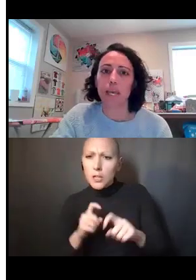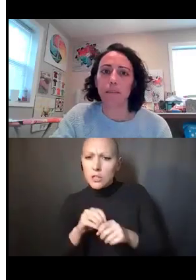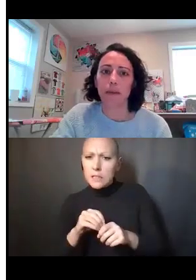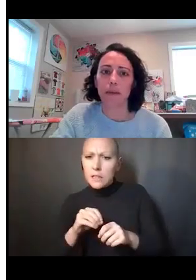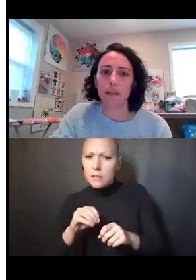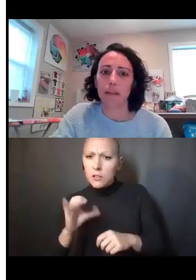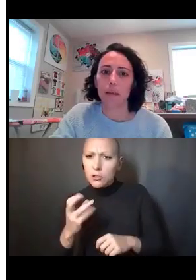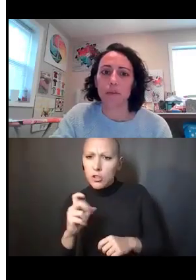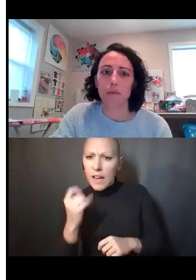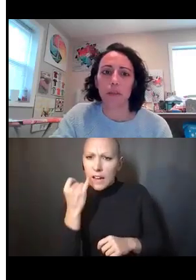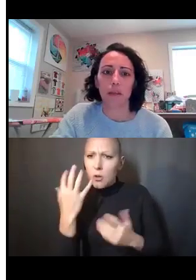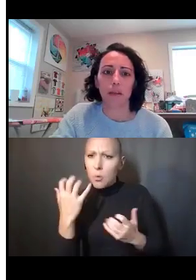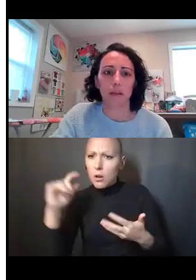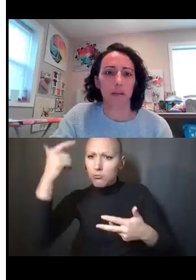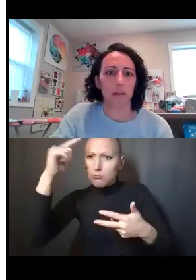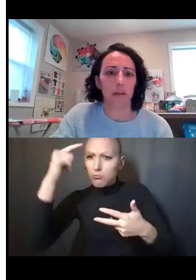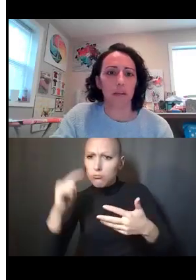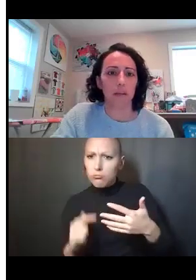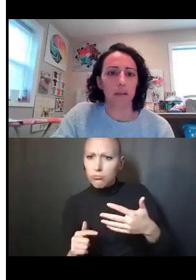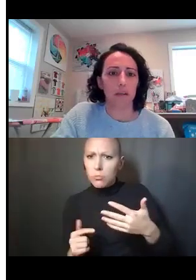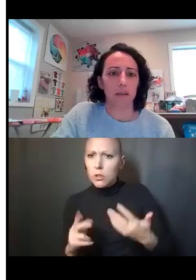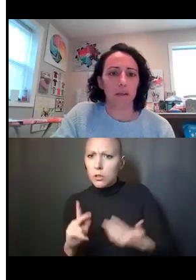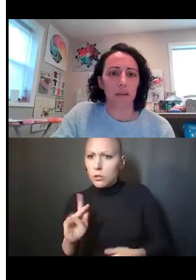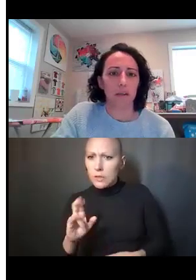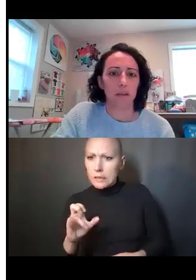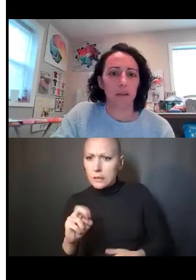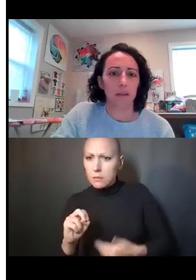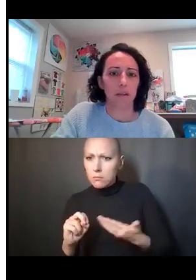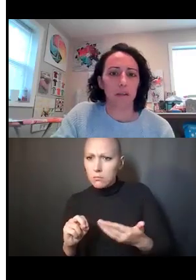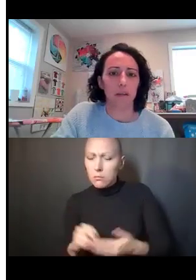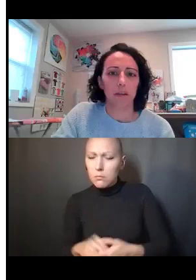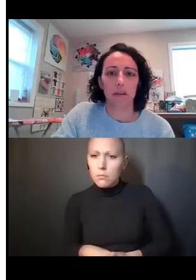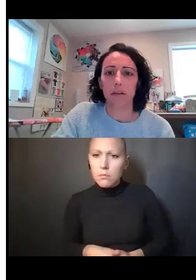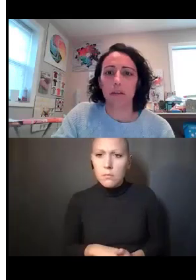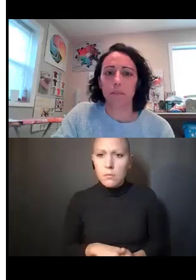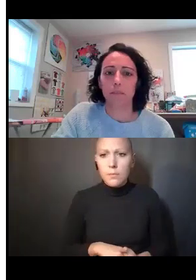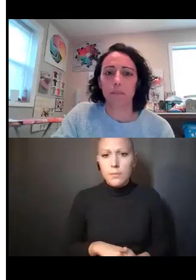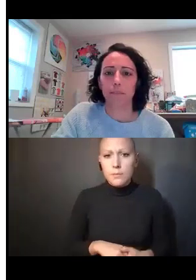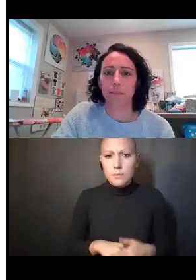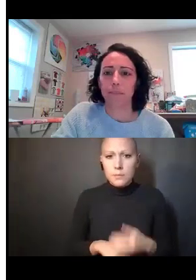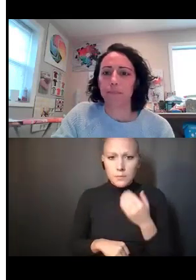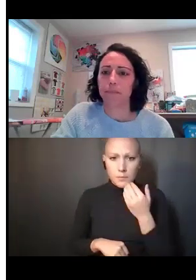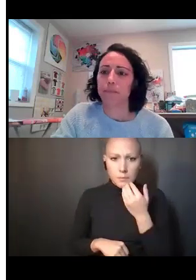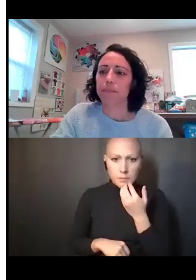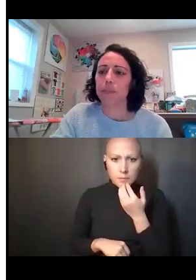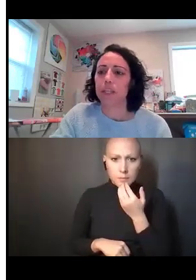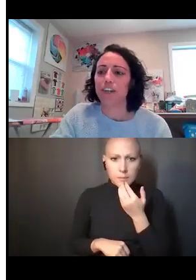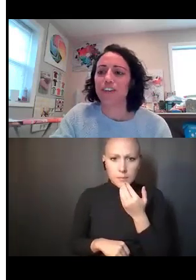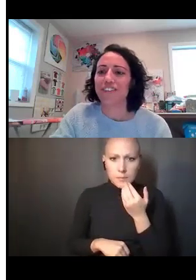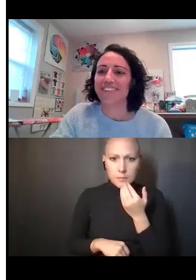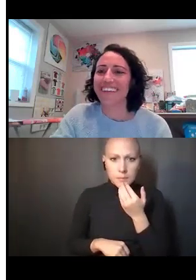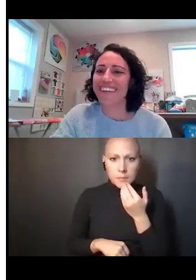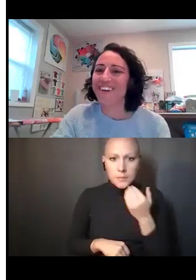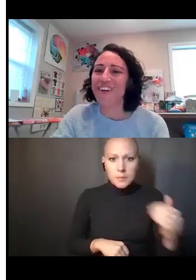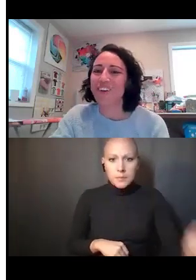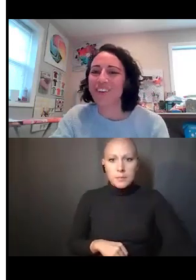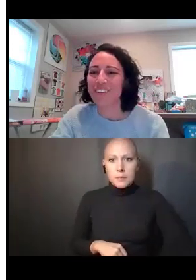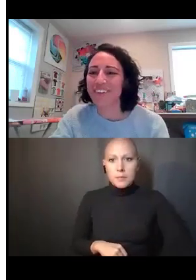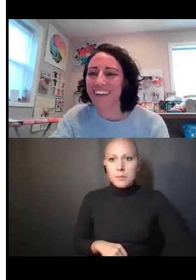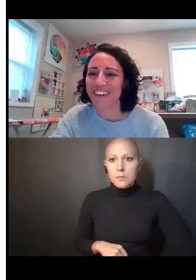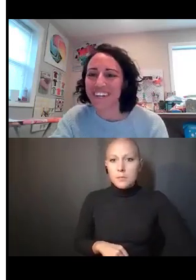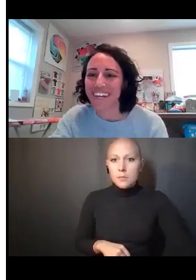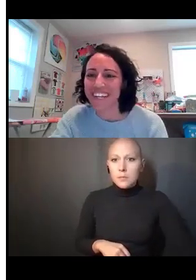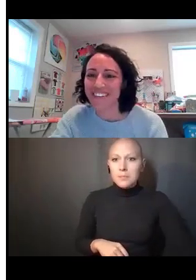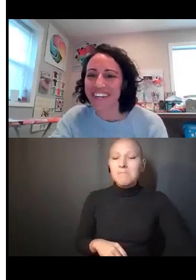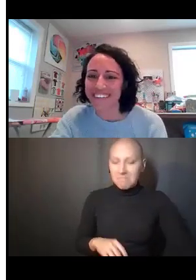Kristin Ta: Yeah. There's quite a few, 183.